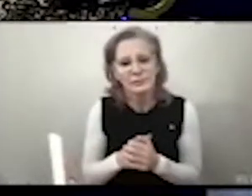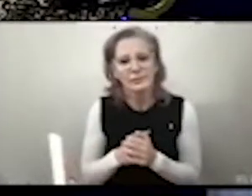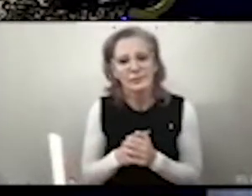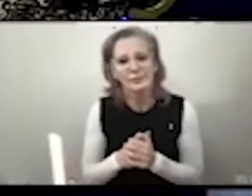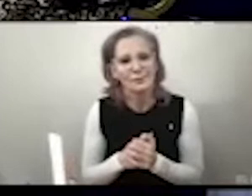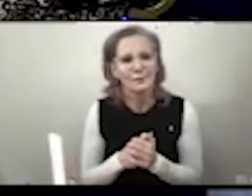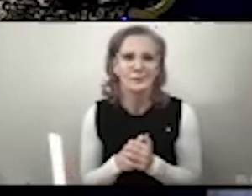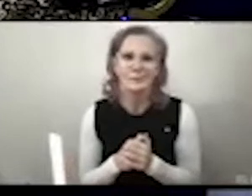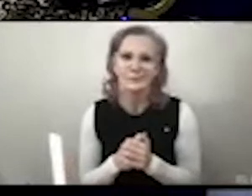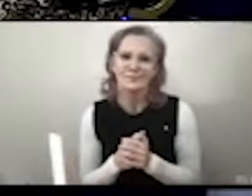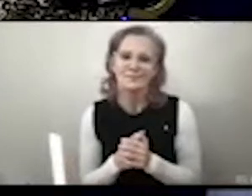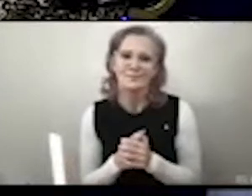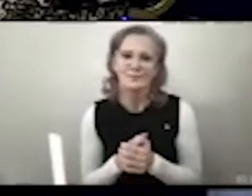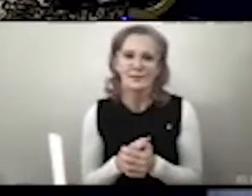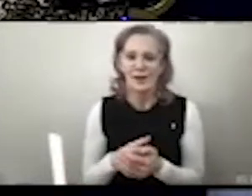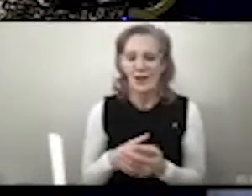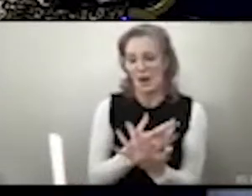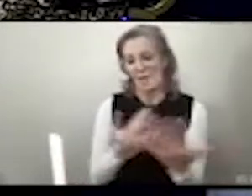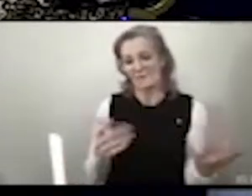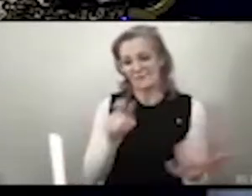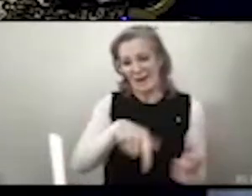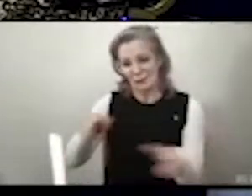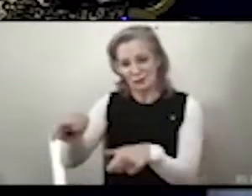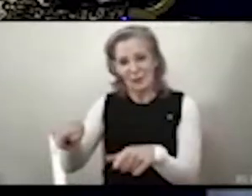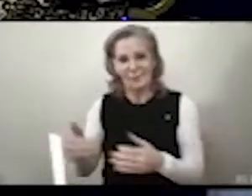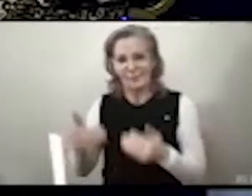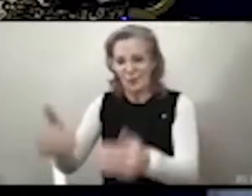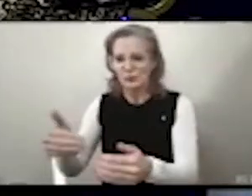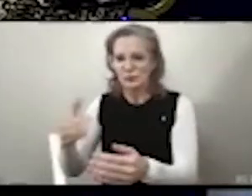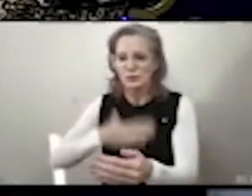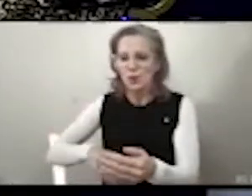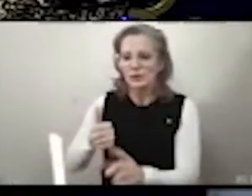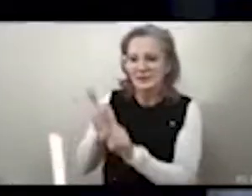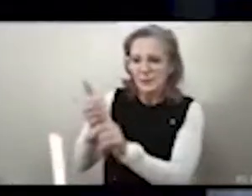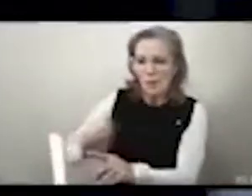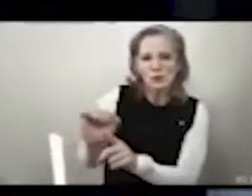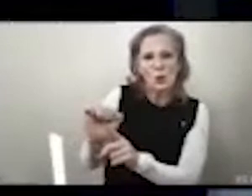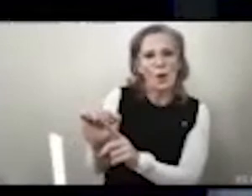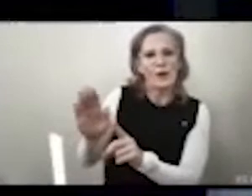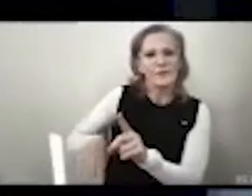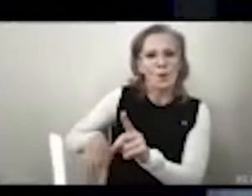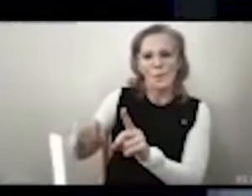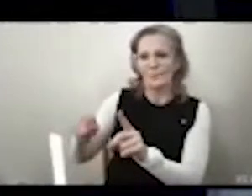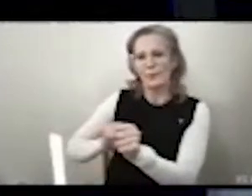purpose of the commission was to support Scotland to emerge as positively as possible from Covid and generate learnings from the experience